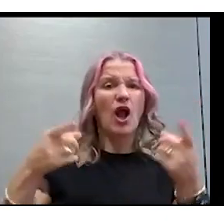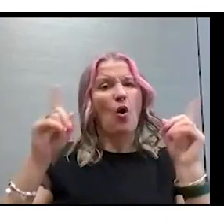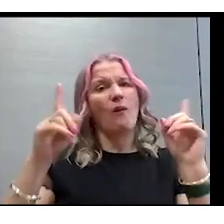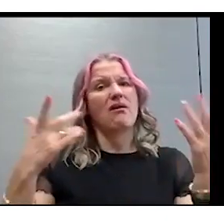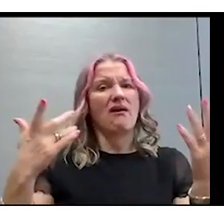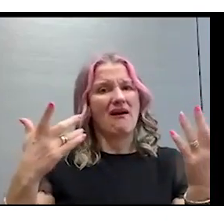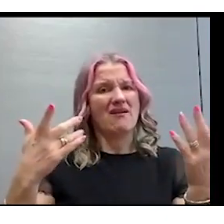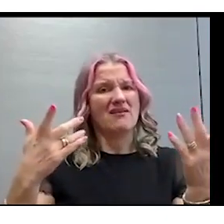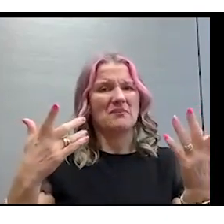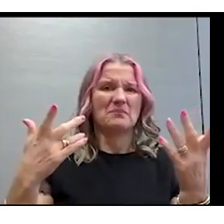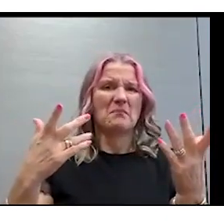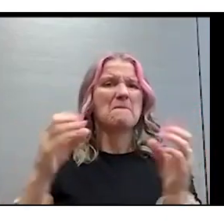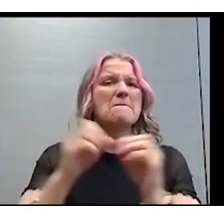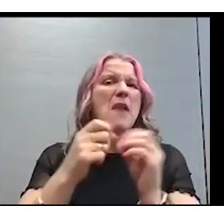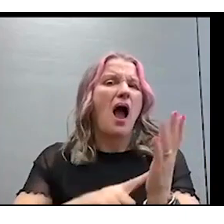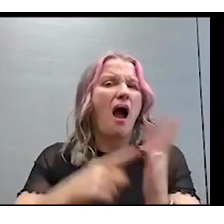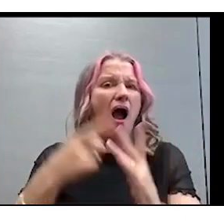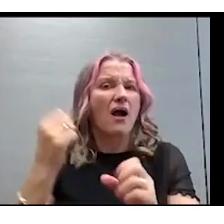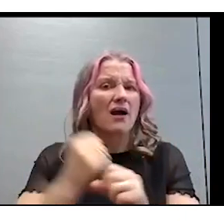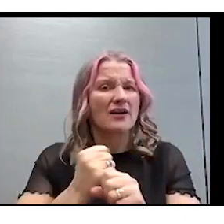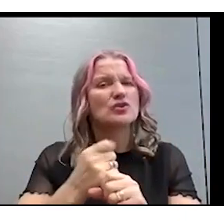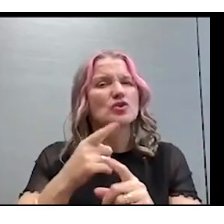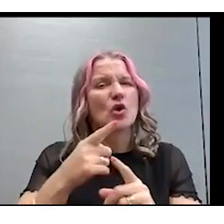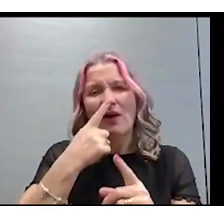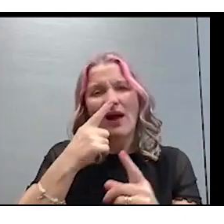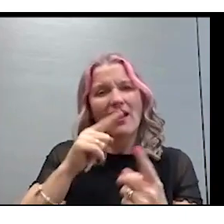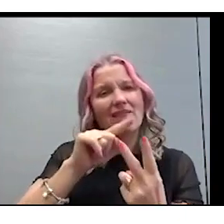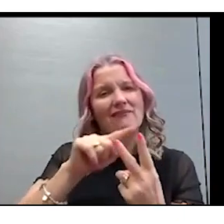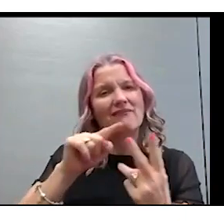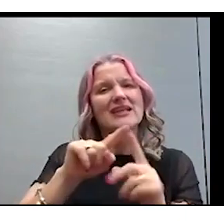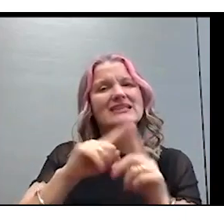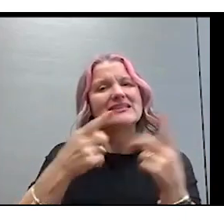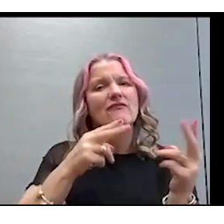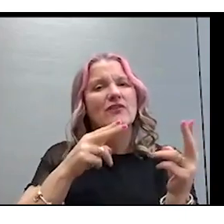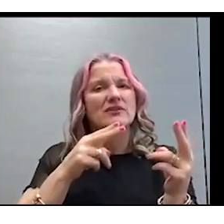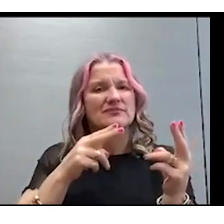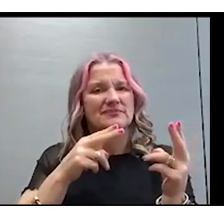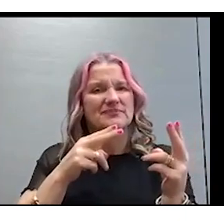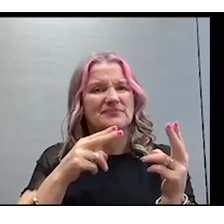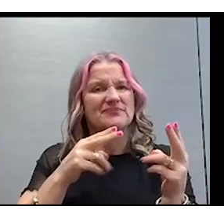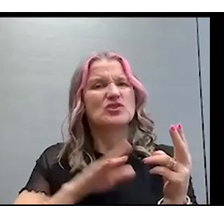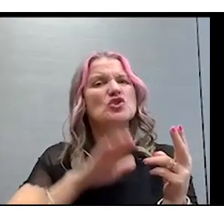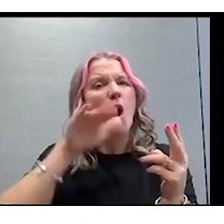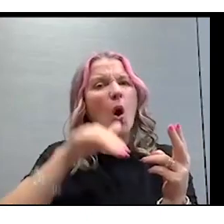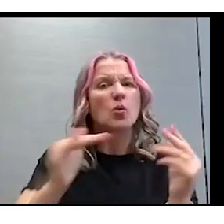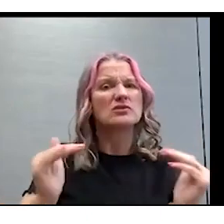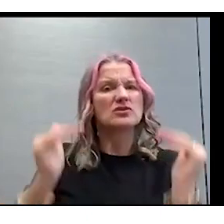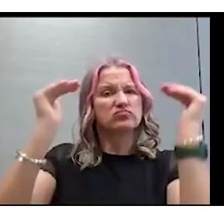whatever you want to call it, and the user perspective, there's things that we can instruct